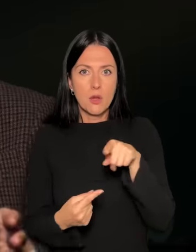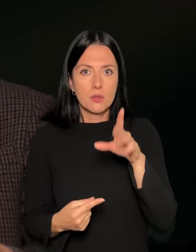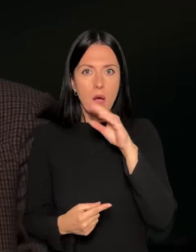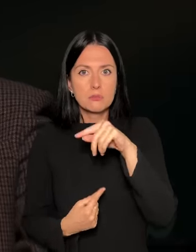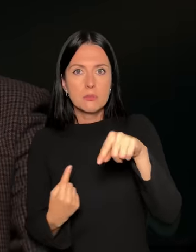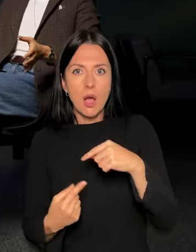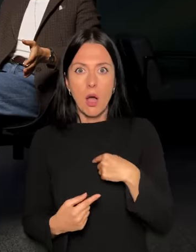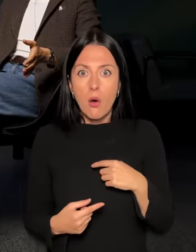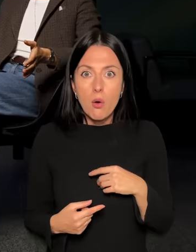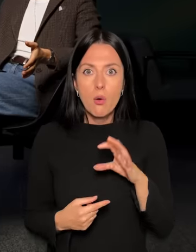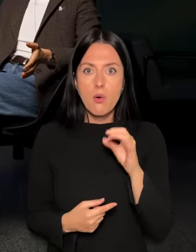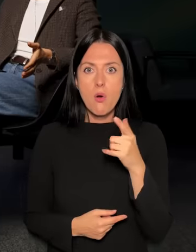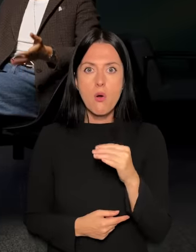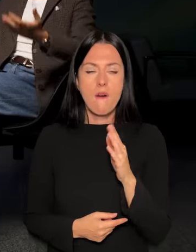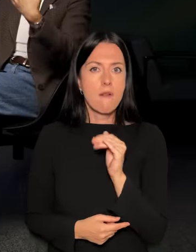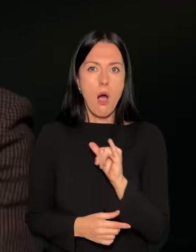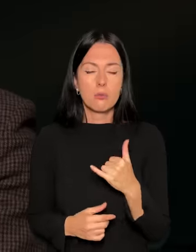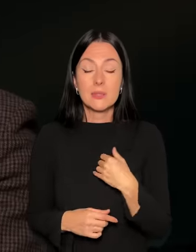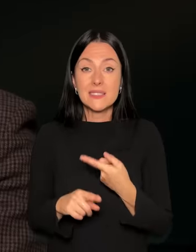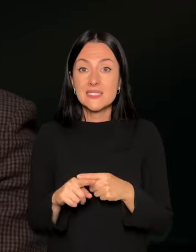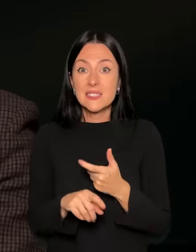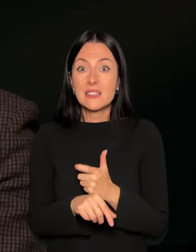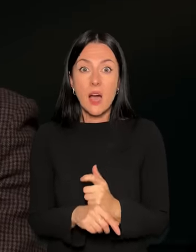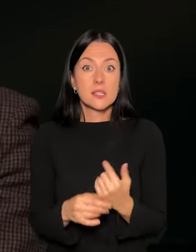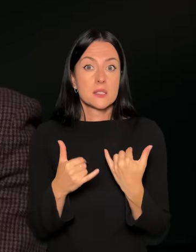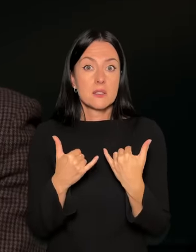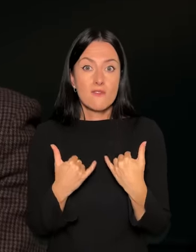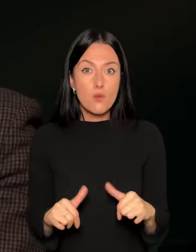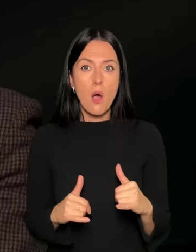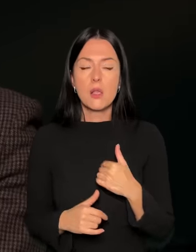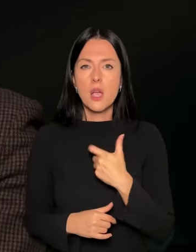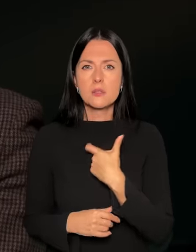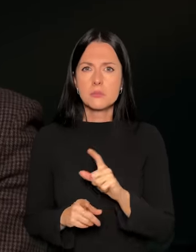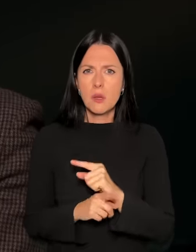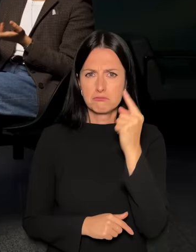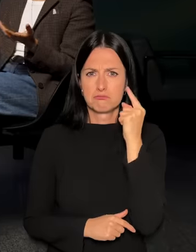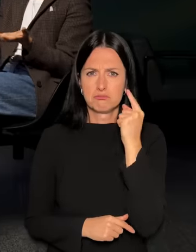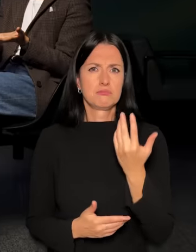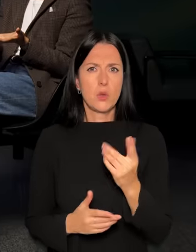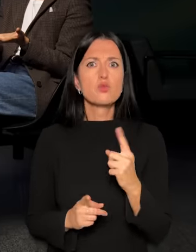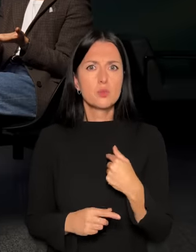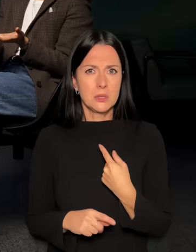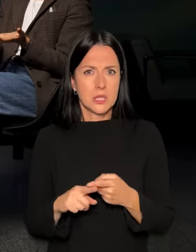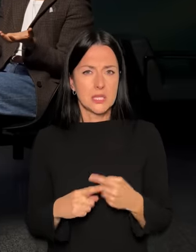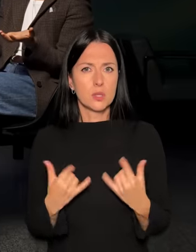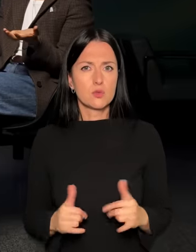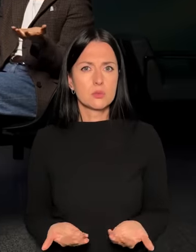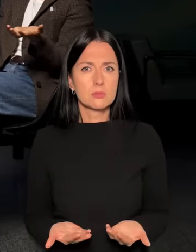And I'm like, "Wow! Cool!" It surprised me so much. And then I caught myself thinking, "Why am I surprised?